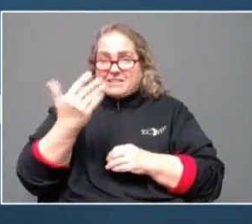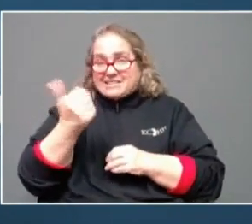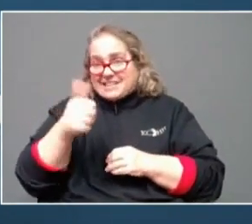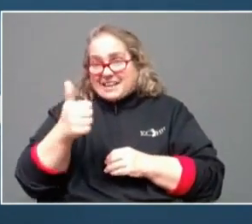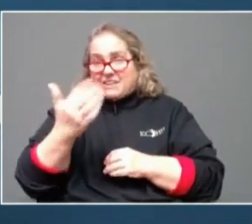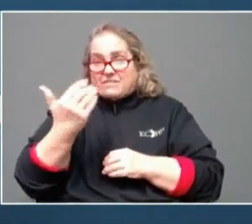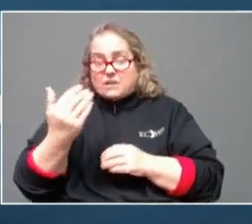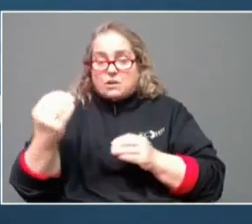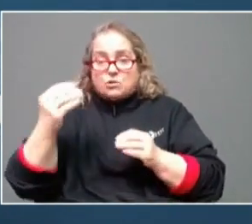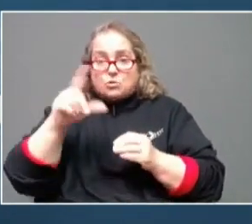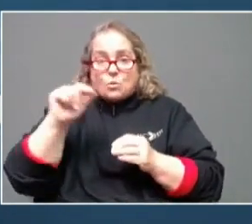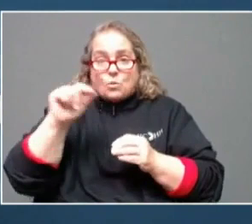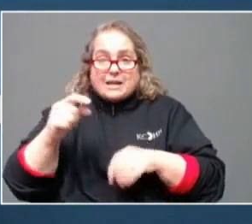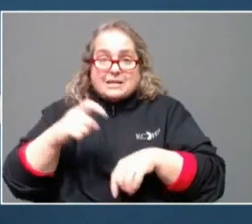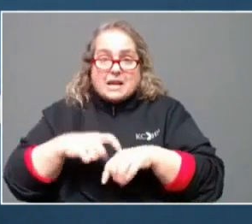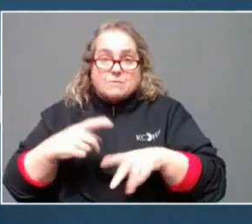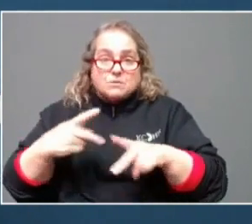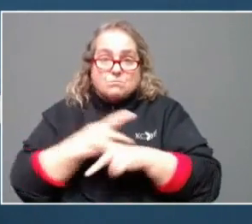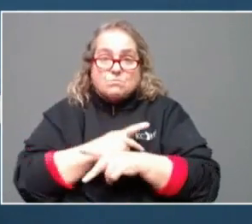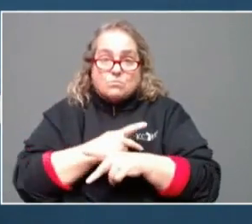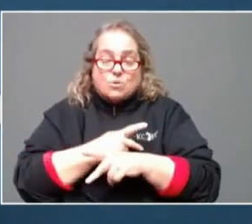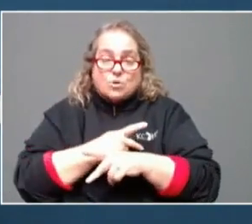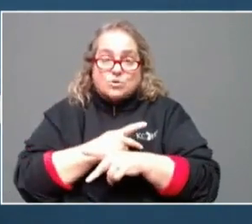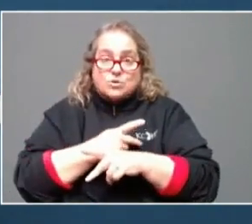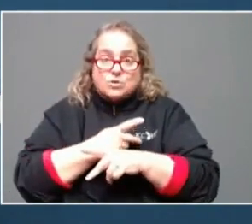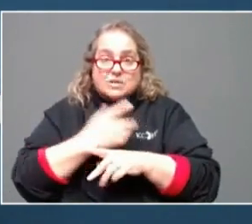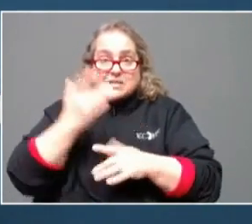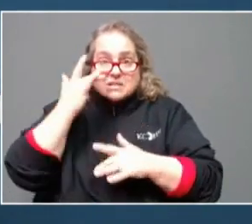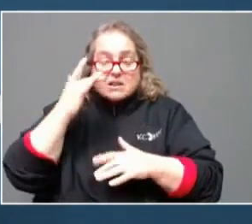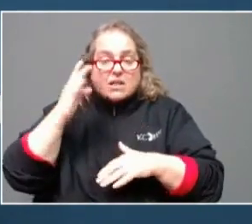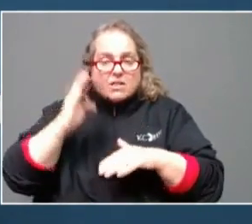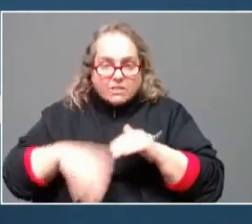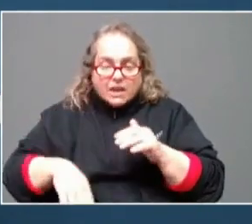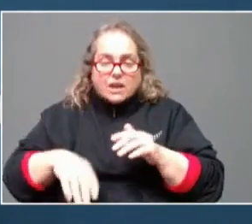the pandemic. So we're going to have to be patient for several weeks. Um,